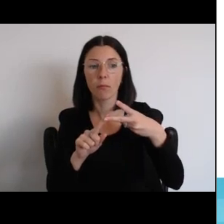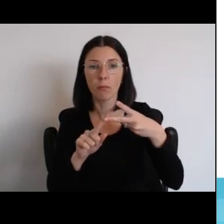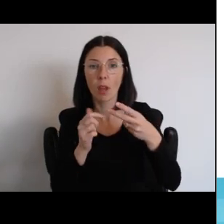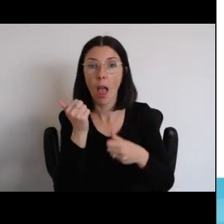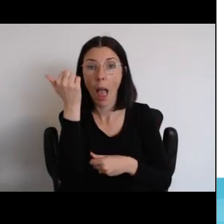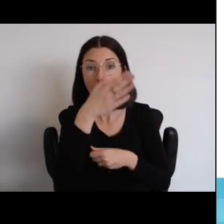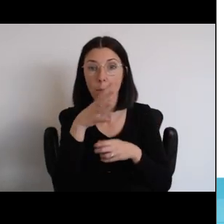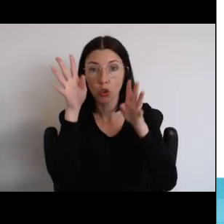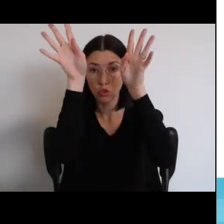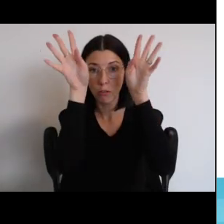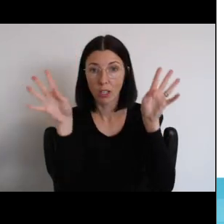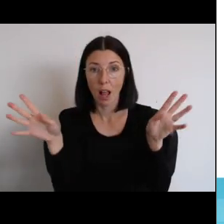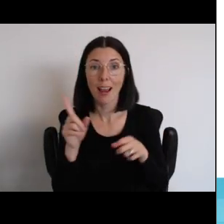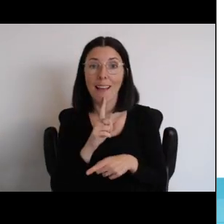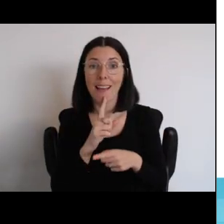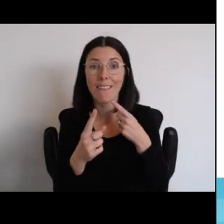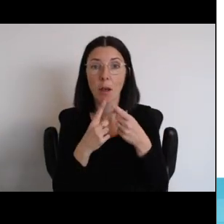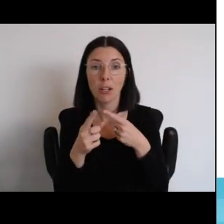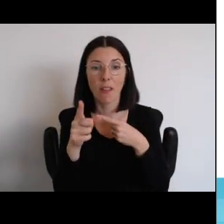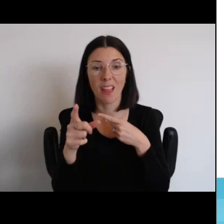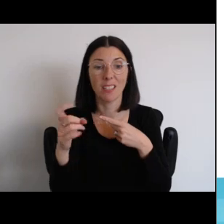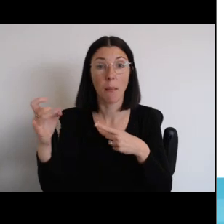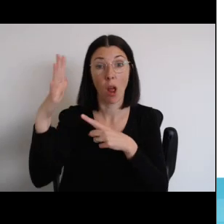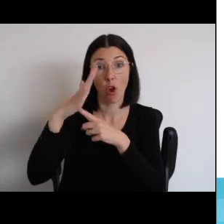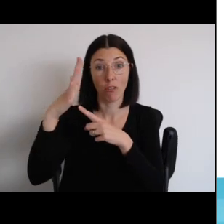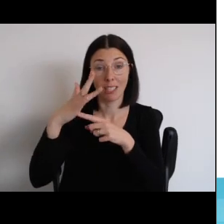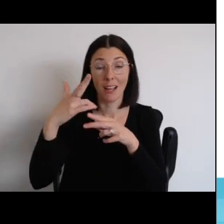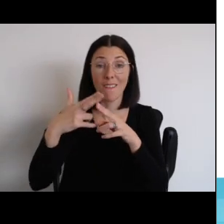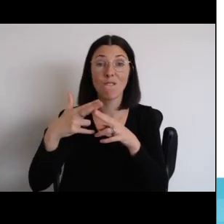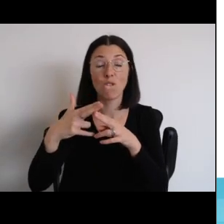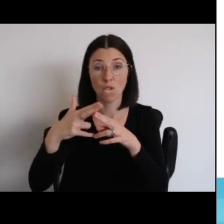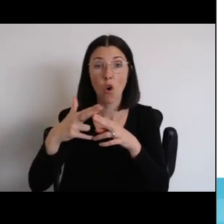line that's a priority phone line for First Nations clients so if you have a First Nations